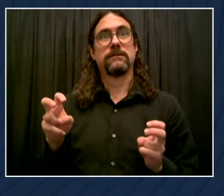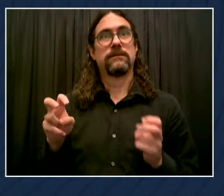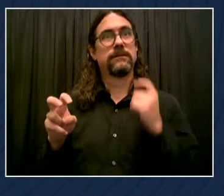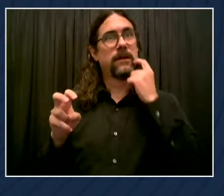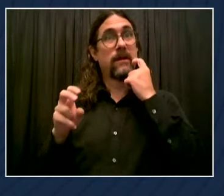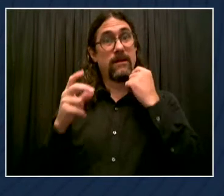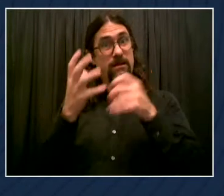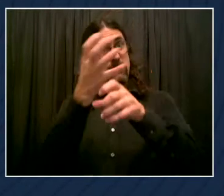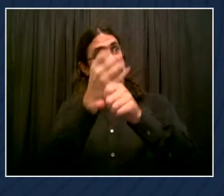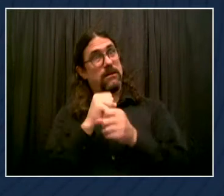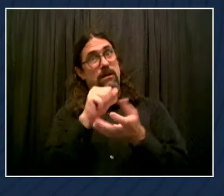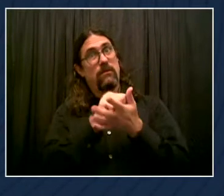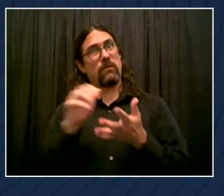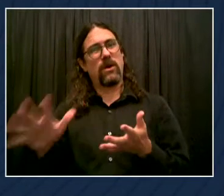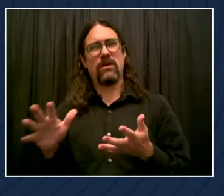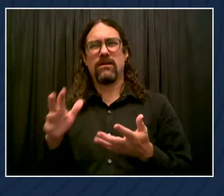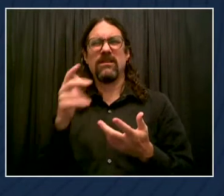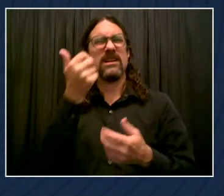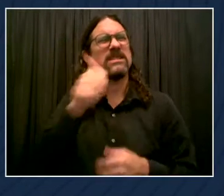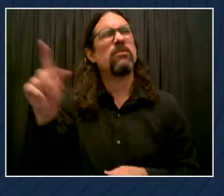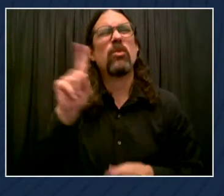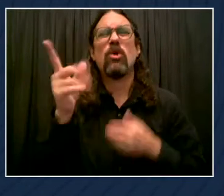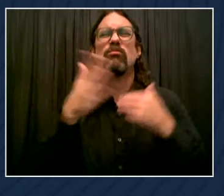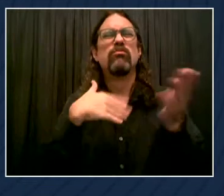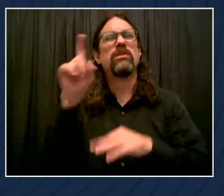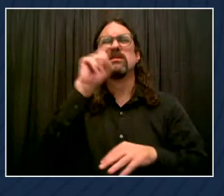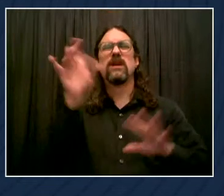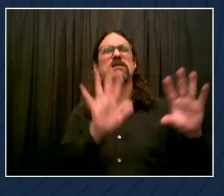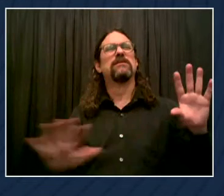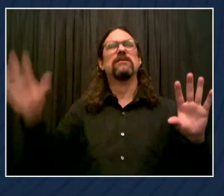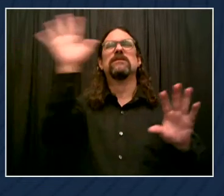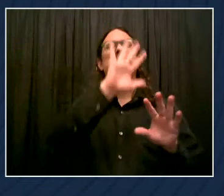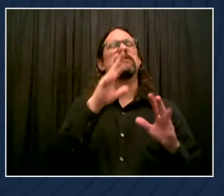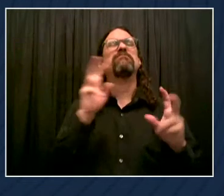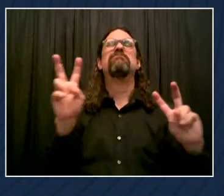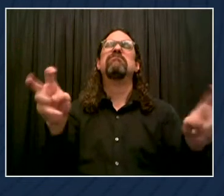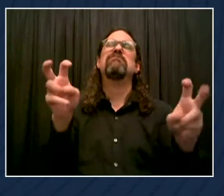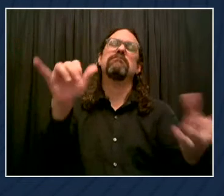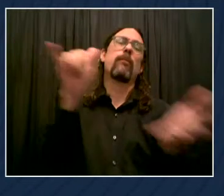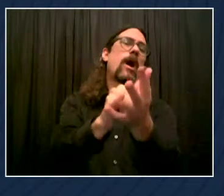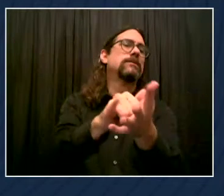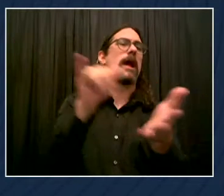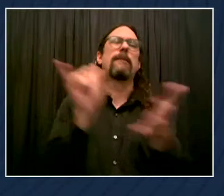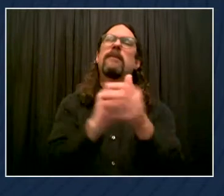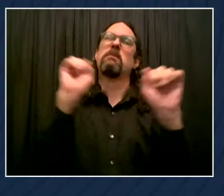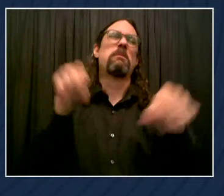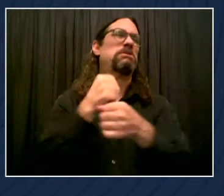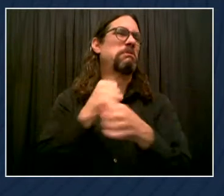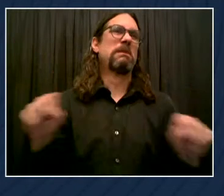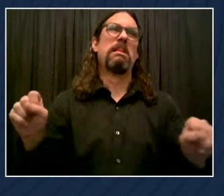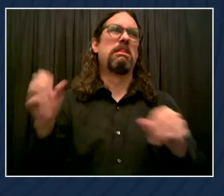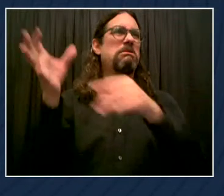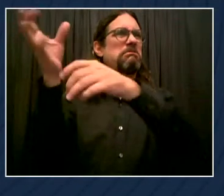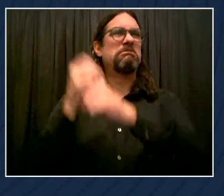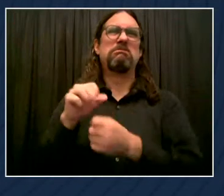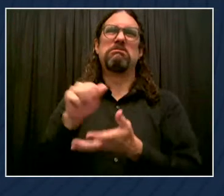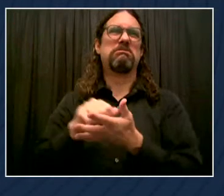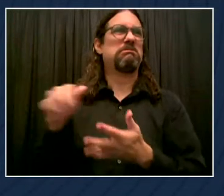HERE WE ARE AS OF THIS MORNING WITH ABORTION VIRTUALLY UNAVAILABLE IN THE STATE OF TEXAS BECAUSE WE HAVE NOT GOTTEN